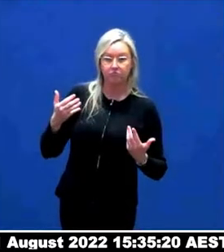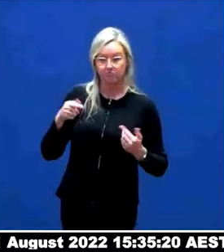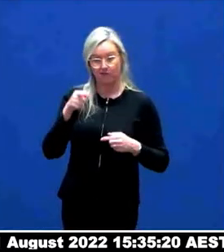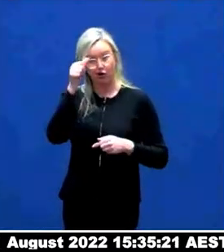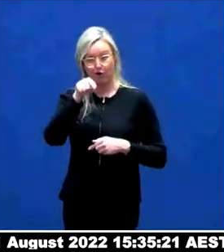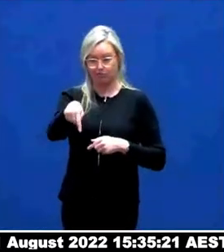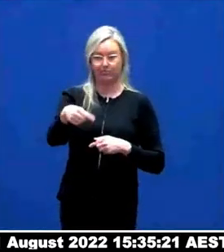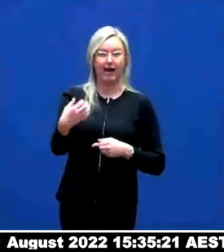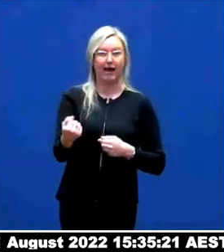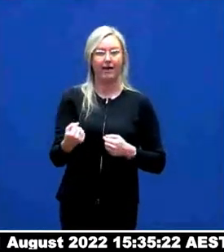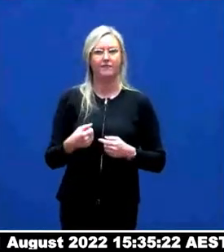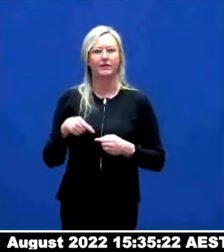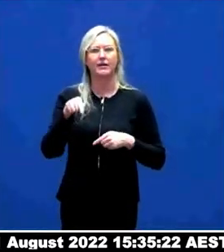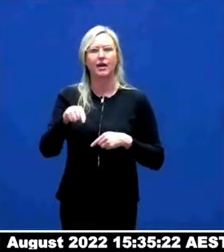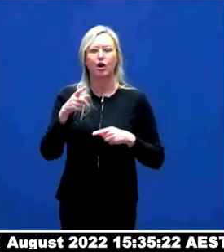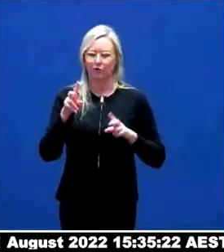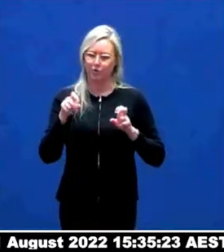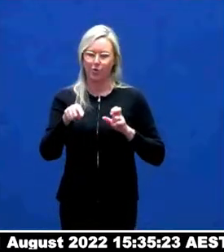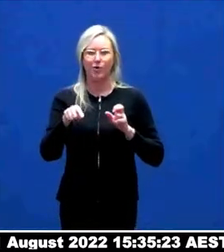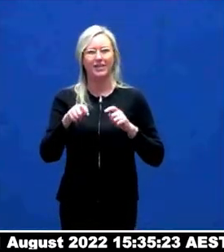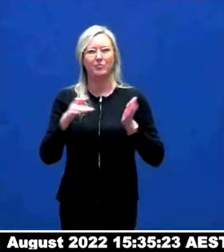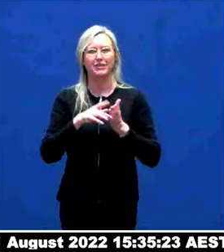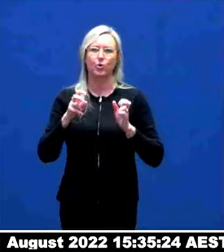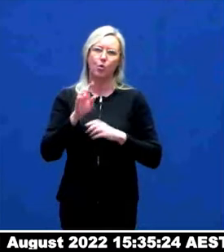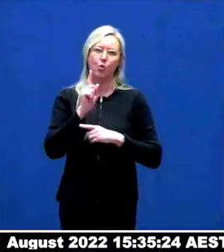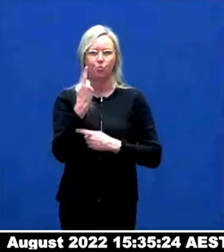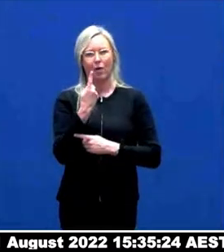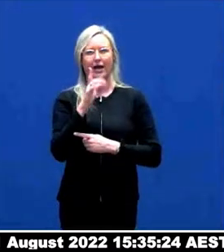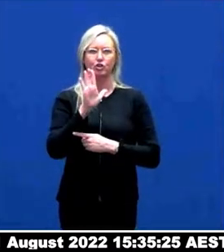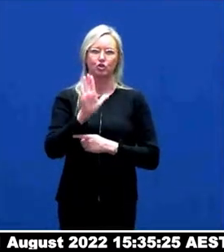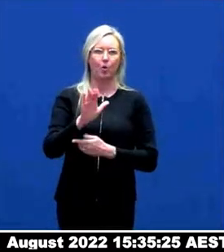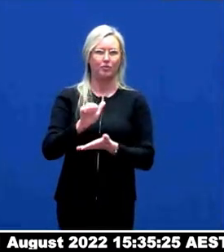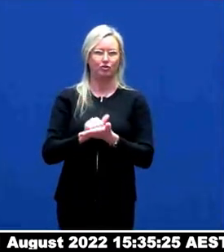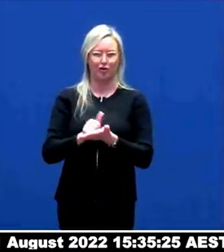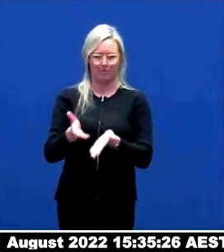And this, what do they call it here, the one-stop shop is far less intimidating than